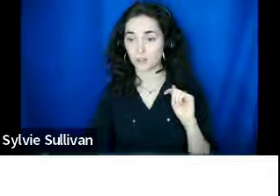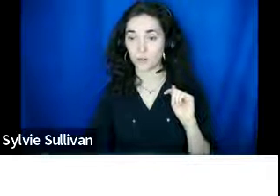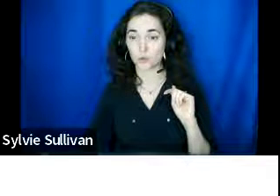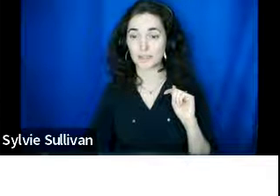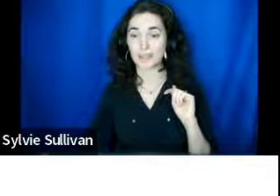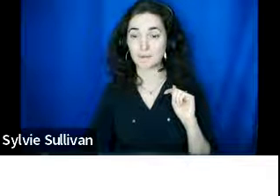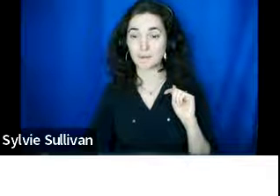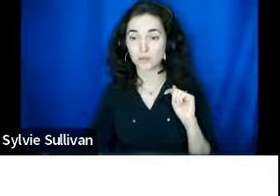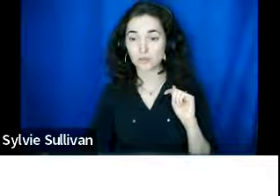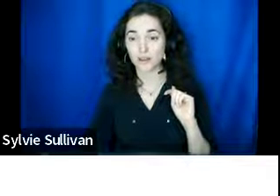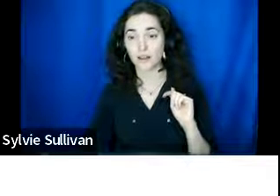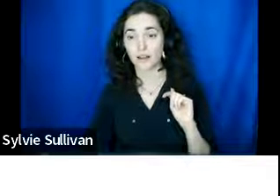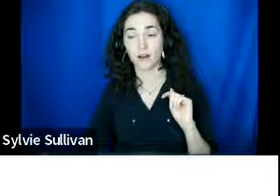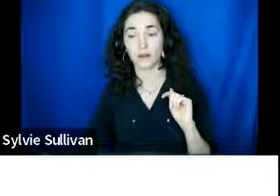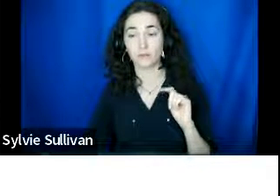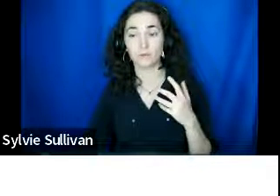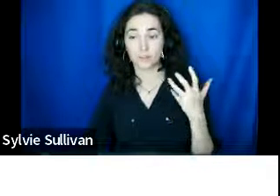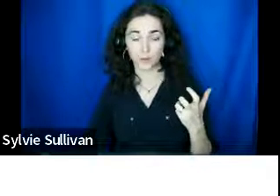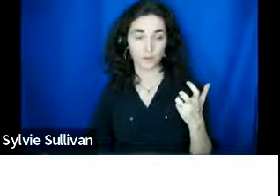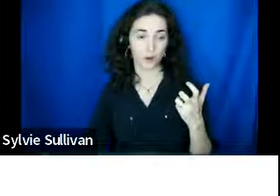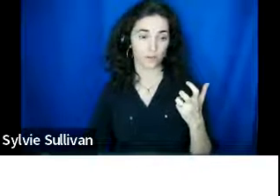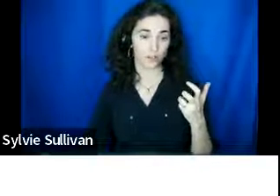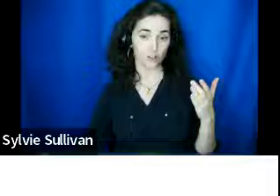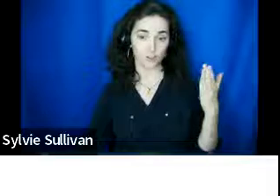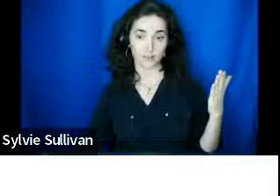If you want to read any books, listen to any conversations...